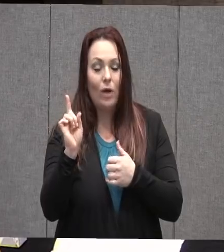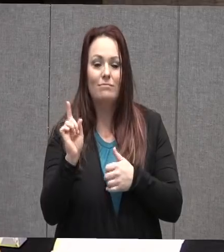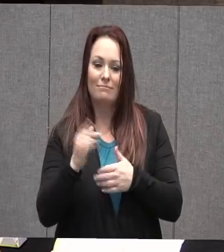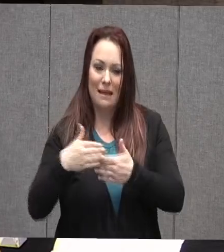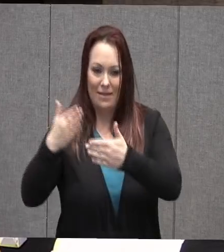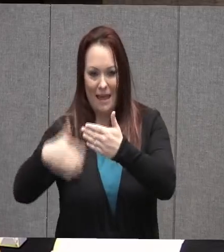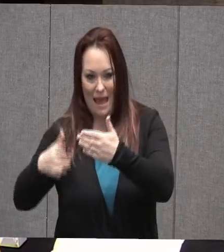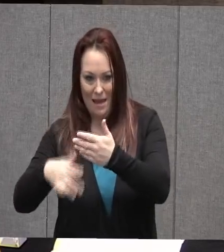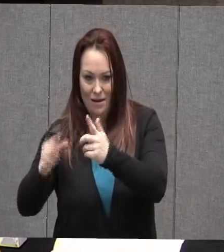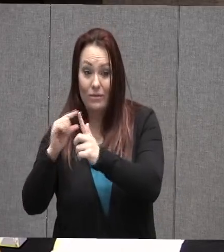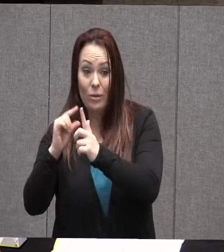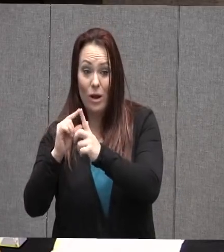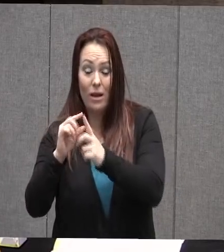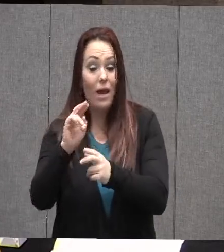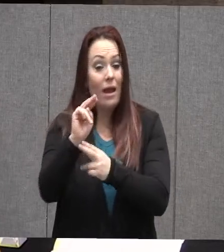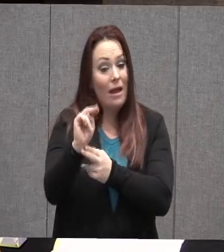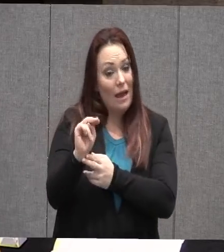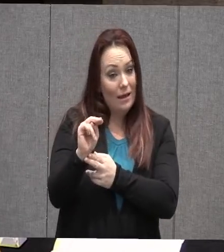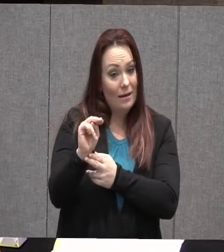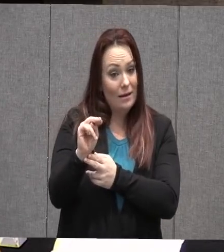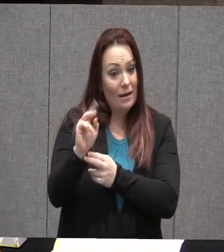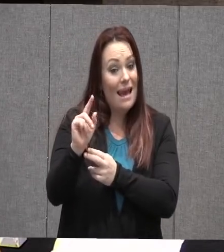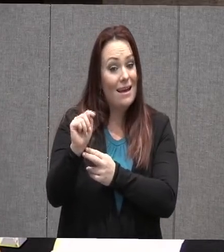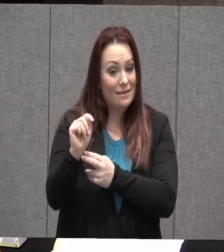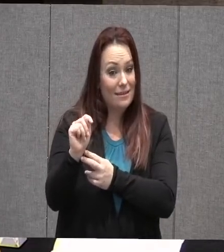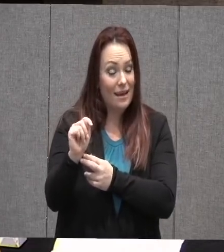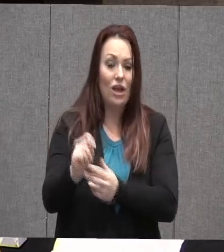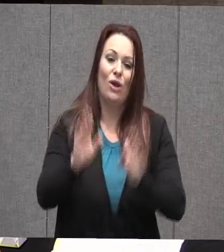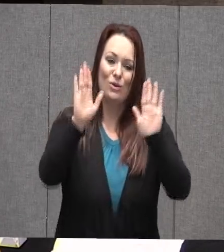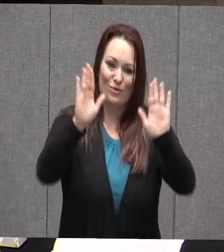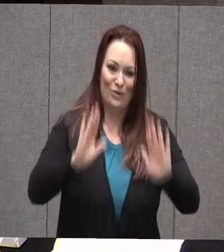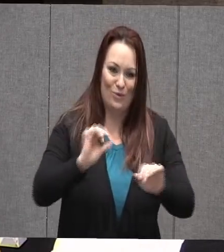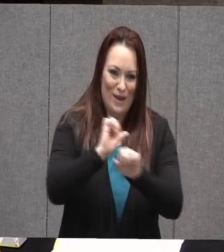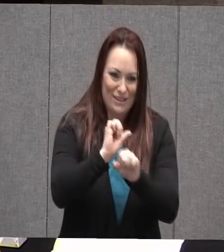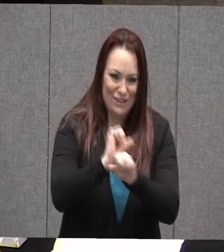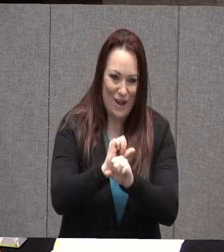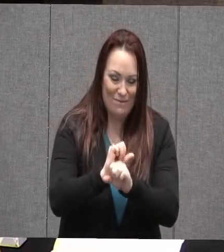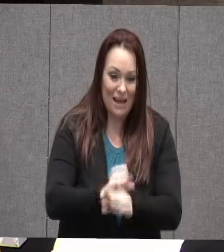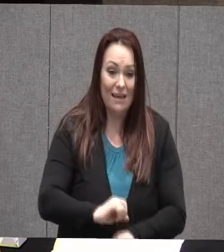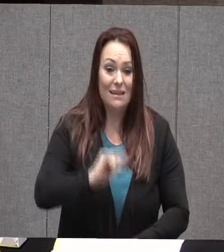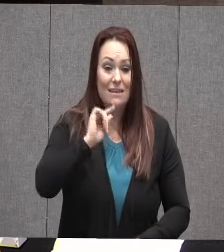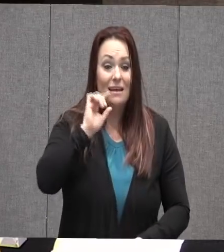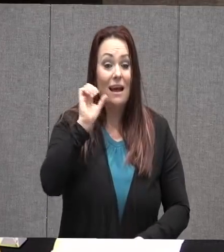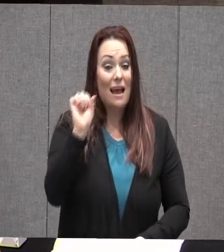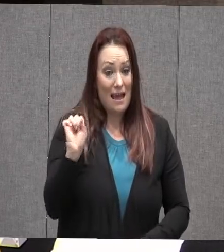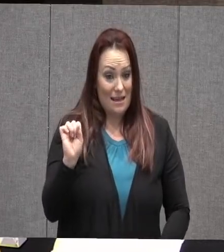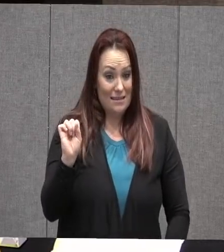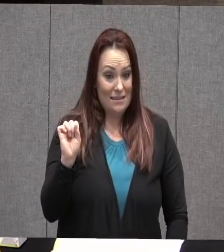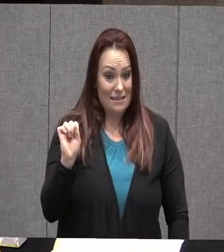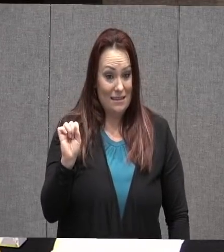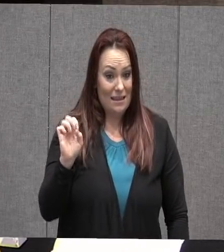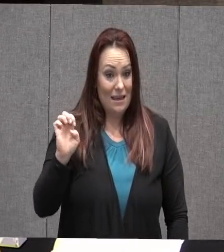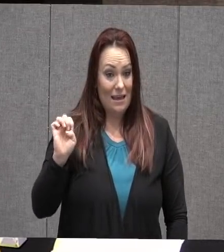N and t, great job. S-E-N-T.